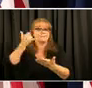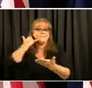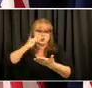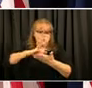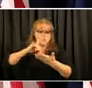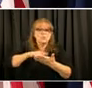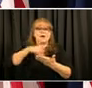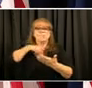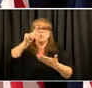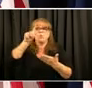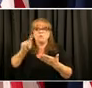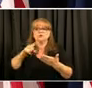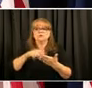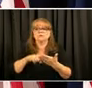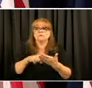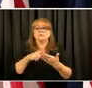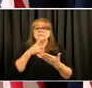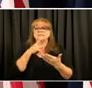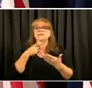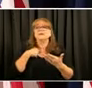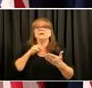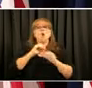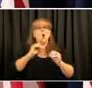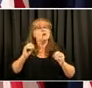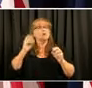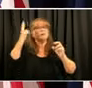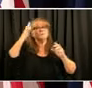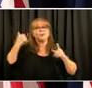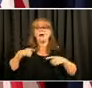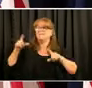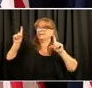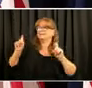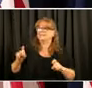even if you are not ill and do not have covet it will be counted as a positive then you and